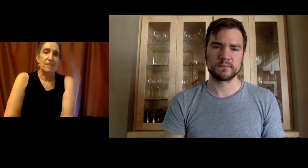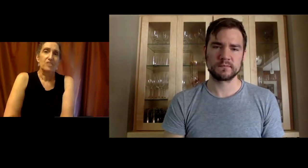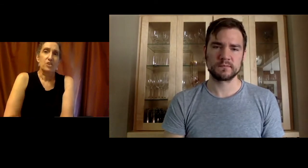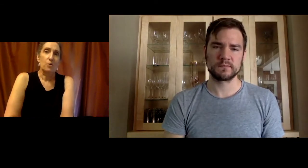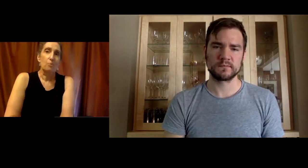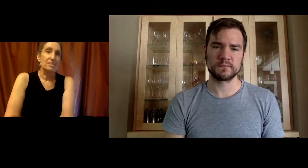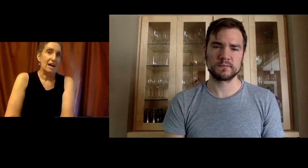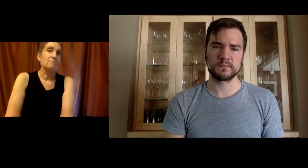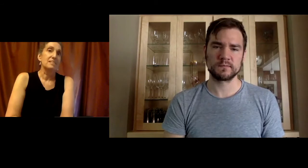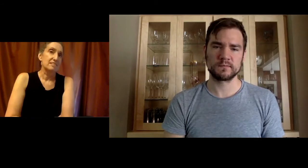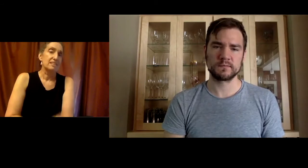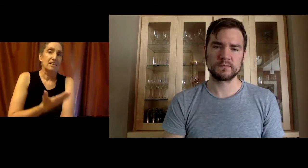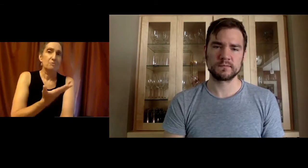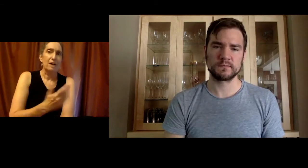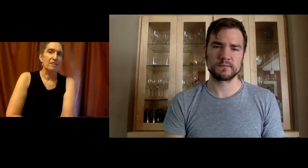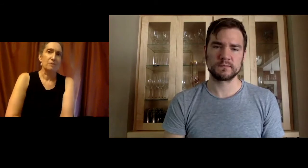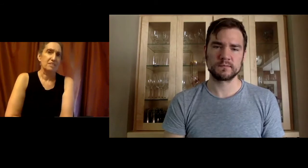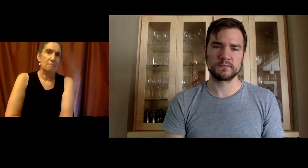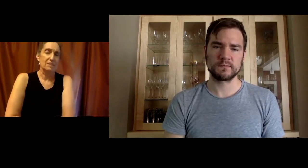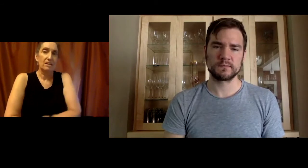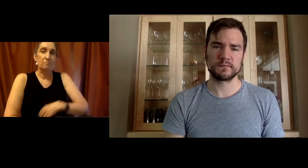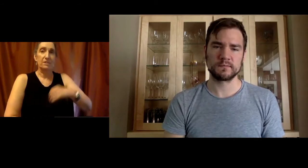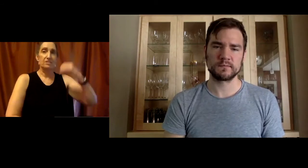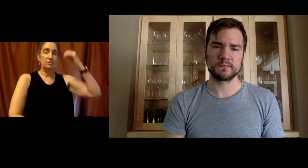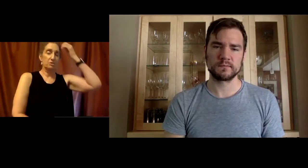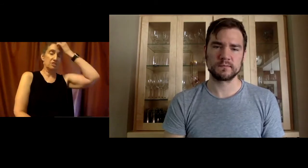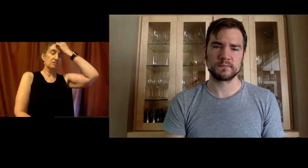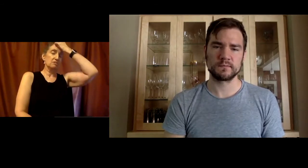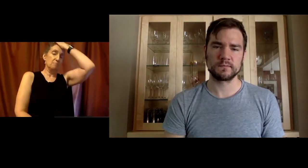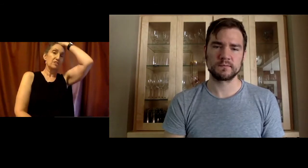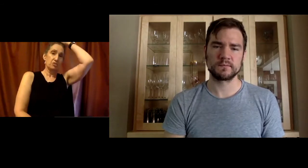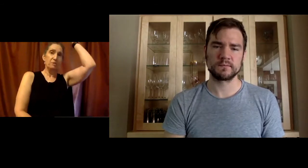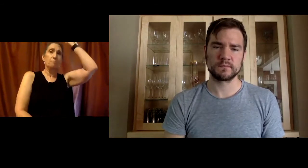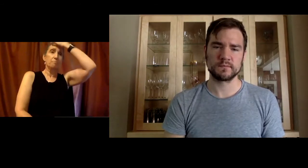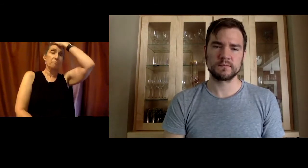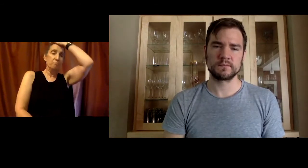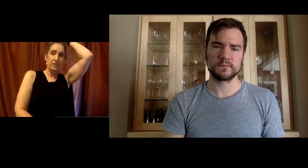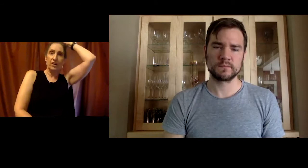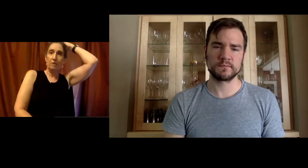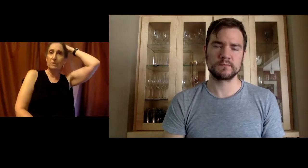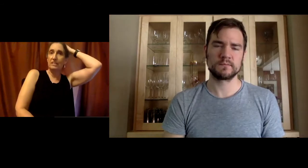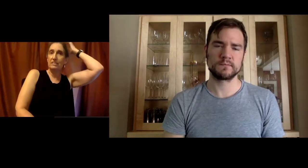And so what's happened instead is, I think what's happened at a lot of places, which is mainstream theater companies